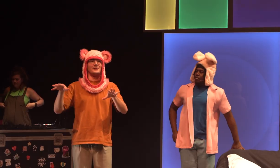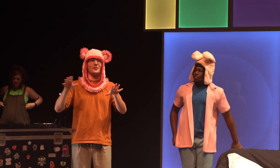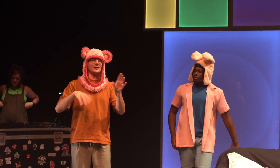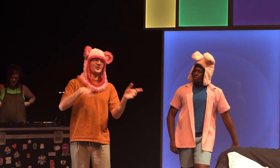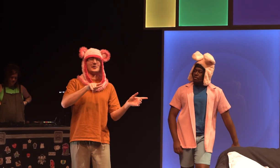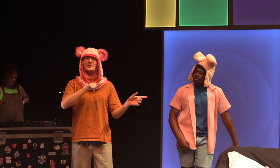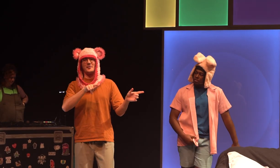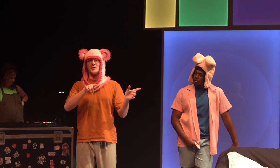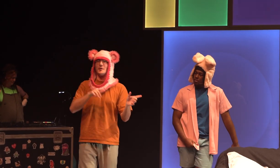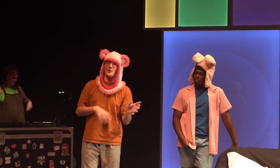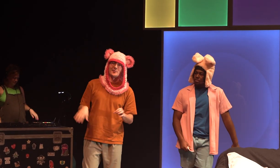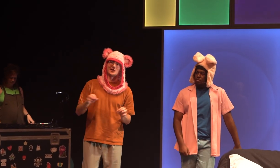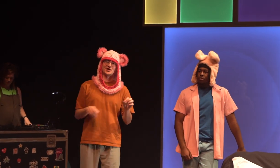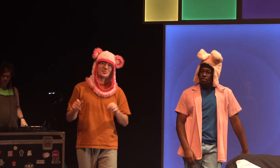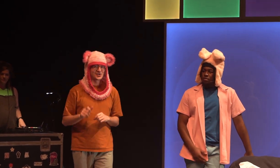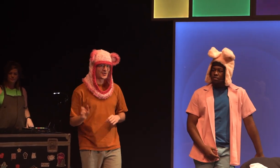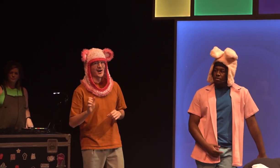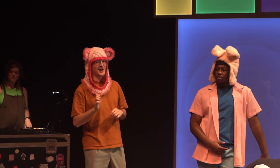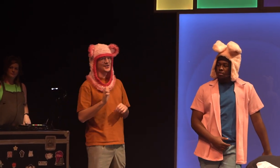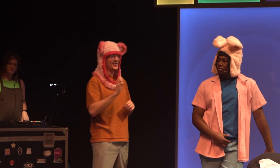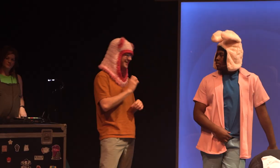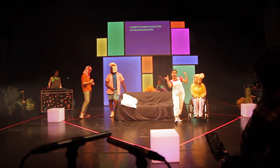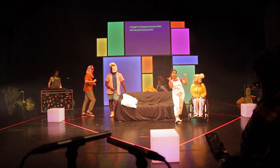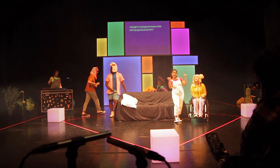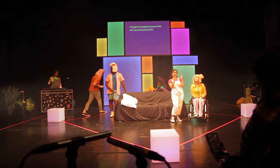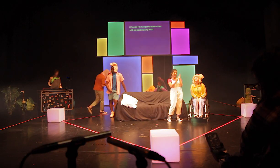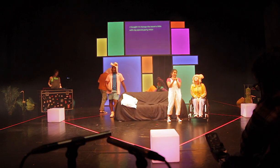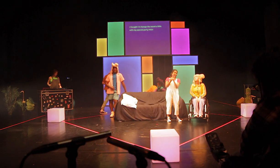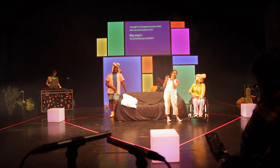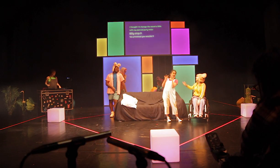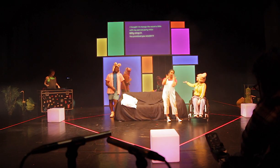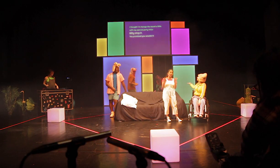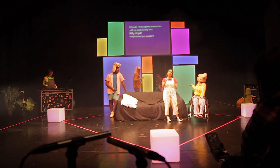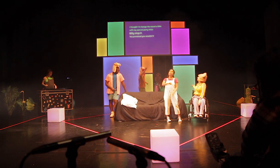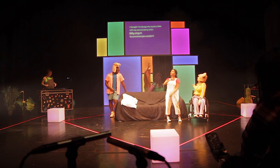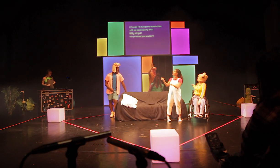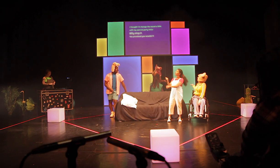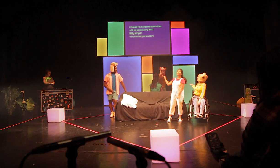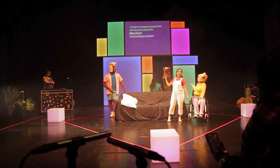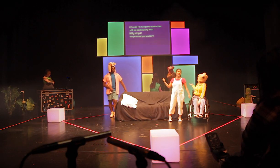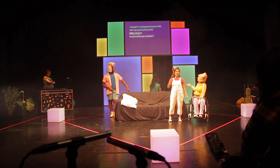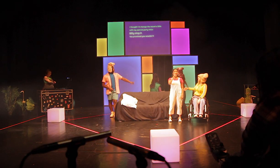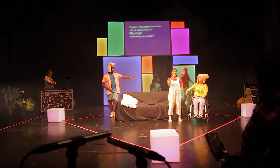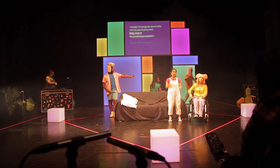I thought I'd switch up the mood a bit with one of my special party tricks. - Billy, stop it, you promised you wouldn't.